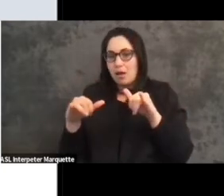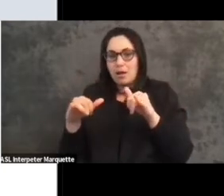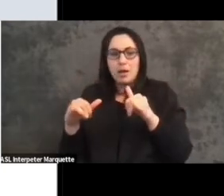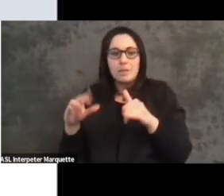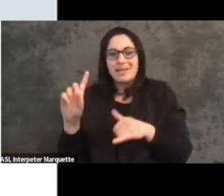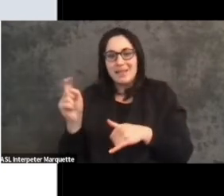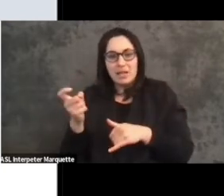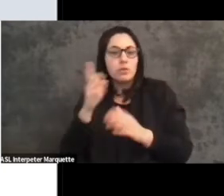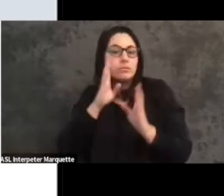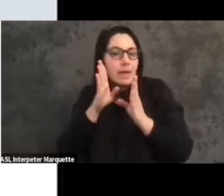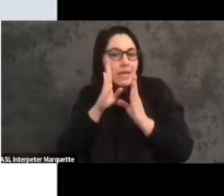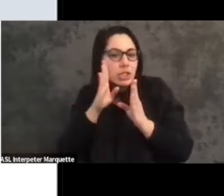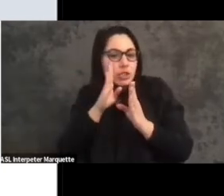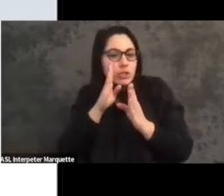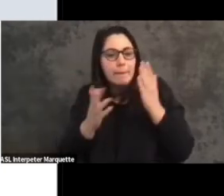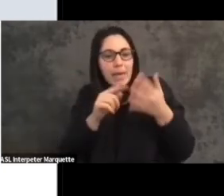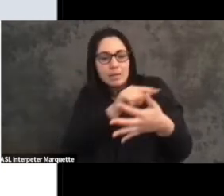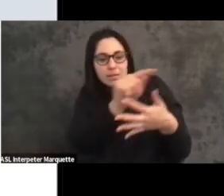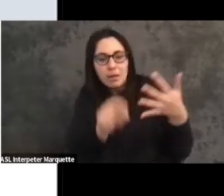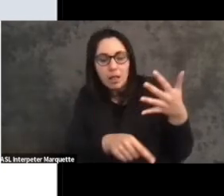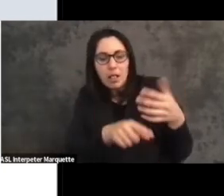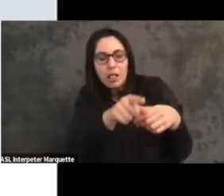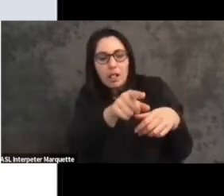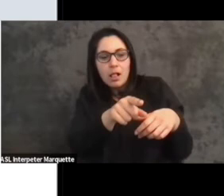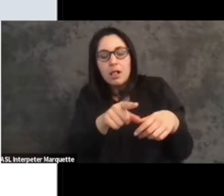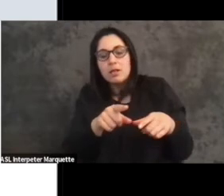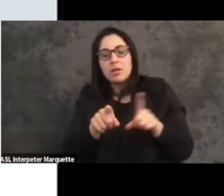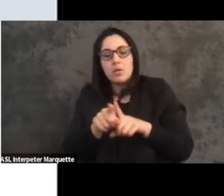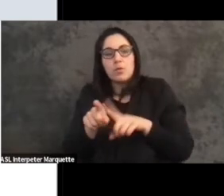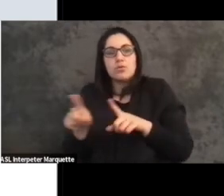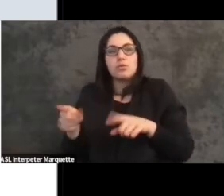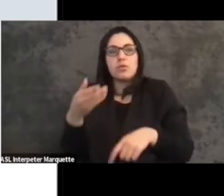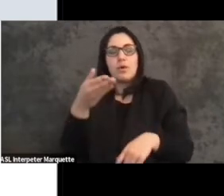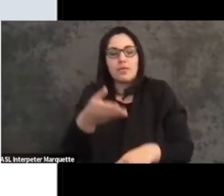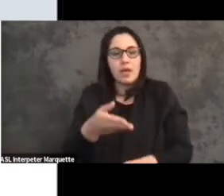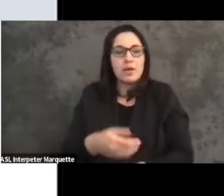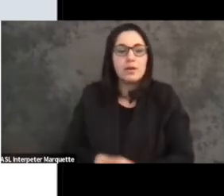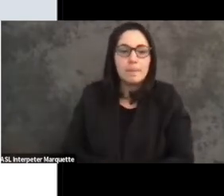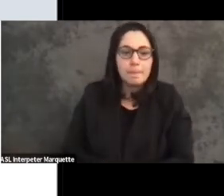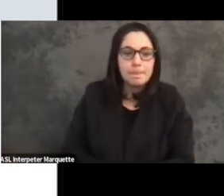love, you know have common diagnosis that are related to Long COVID Pay attention to